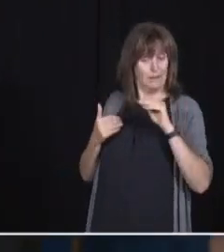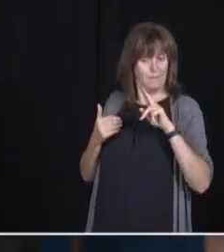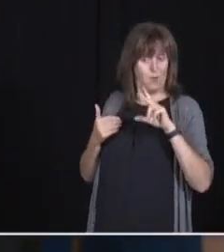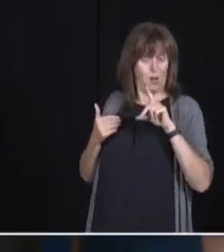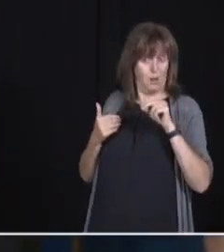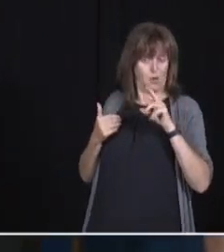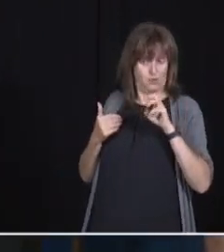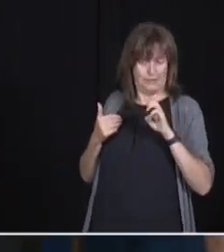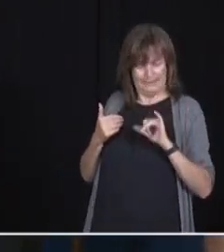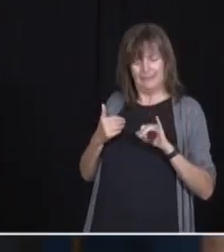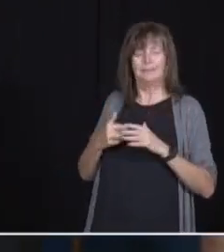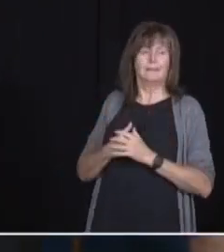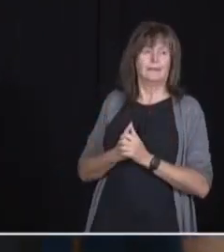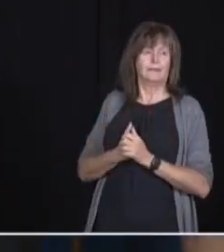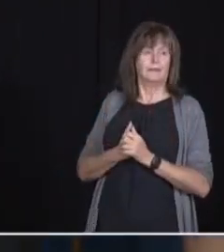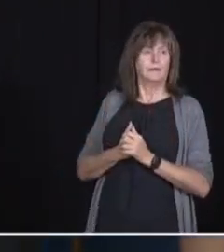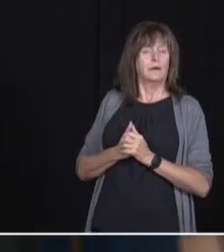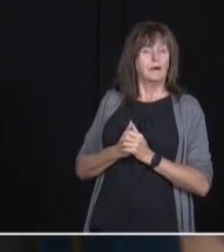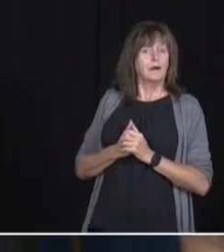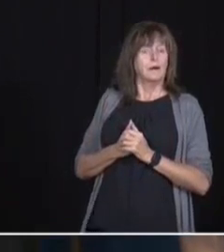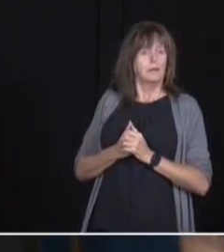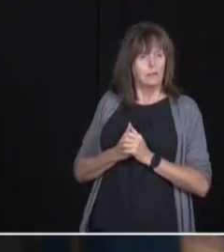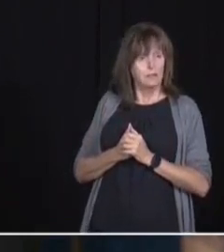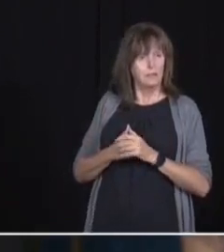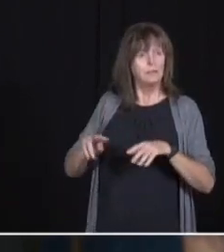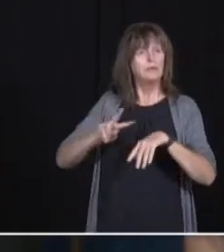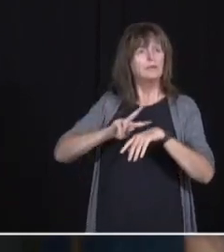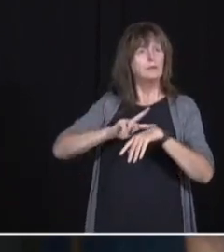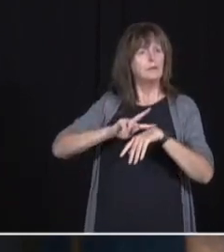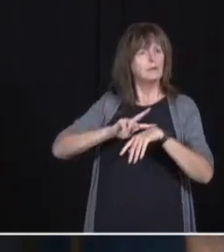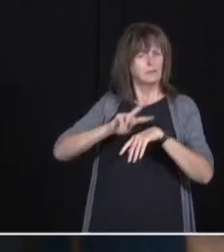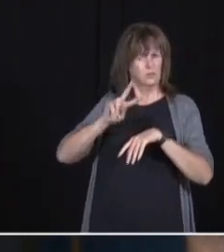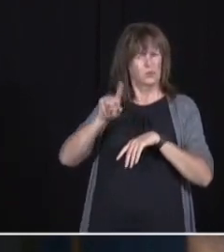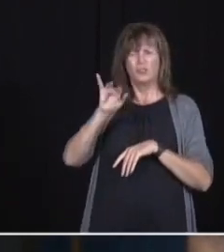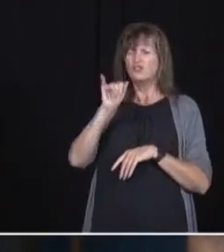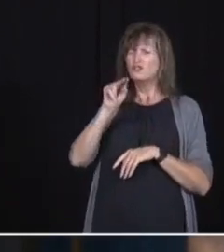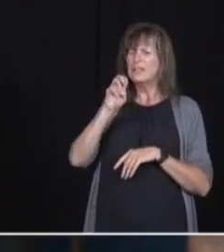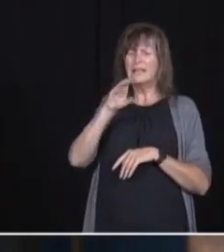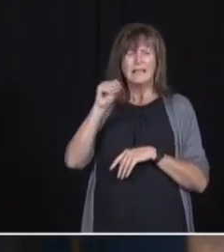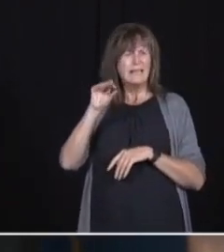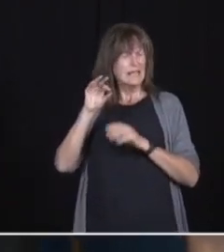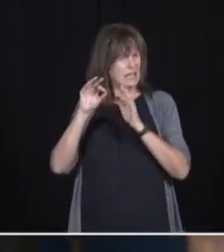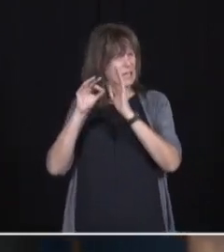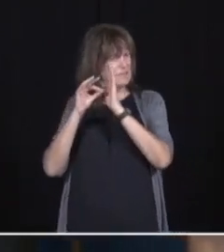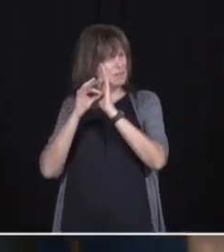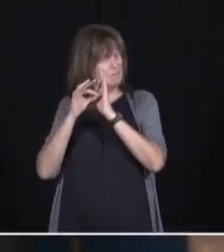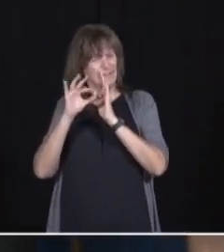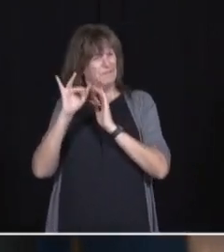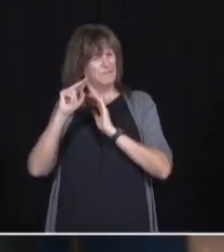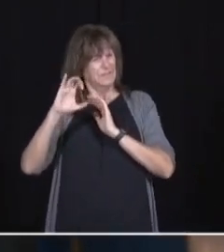public health rules. Thank you premier and thank you minister. Minister Mulrooney, my next question is for you.